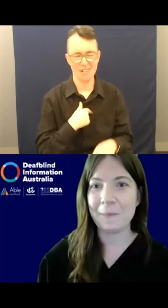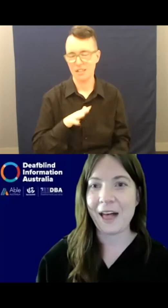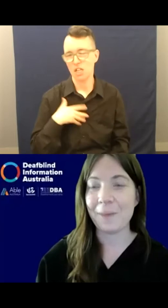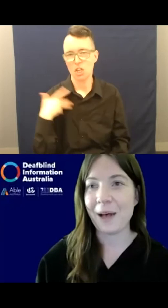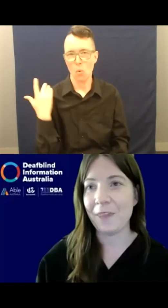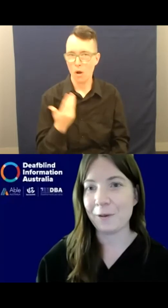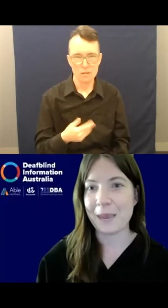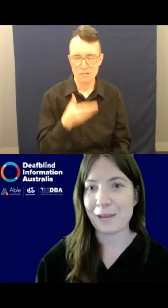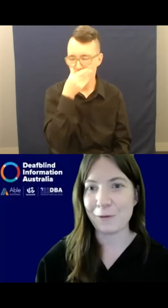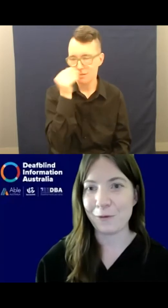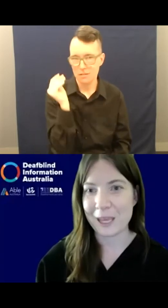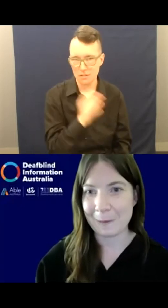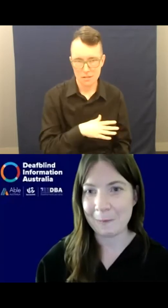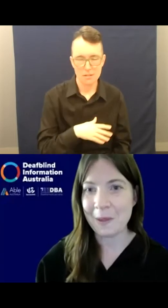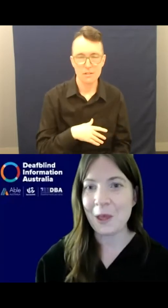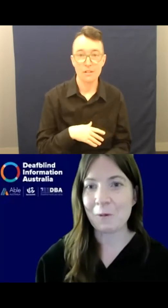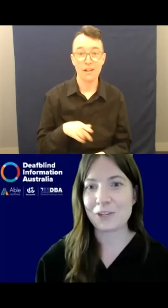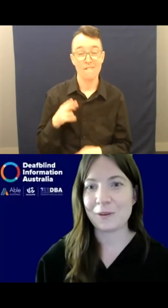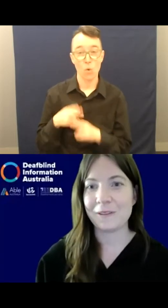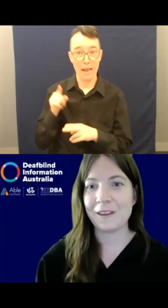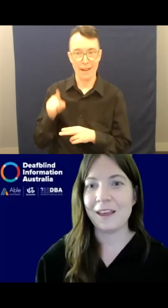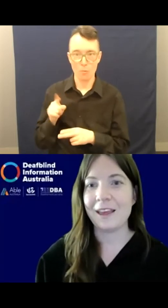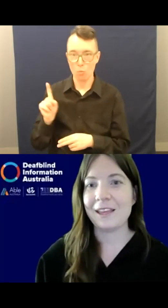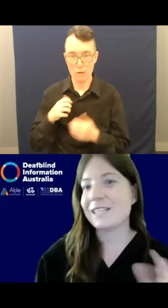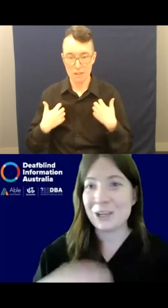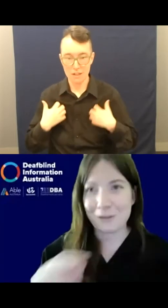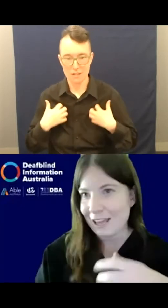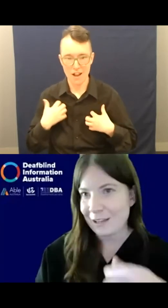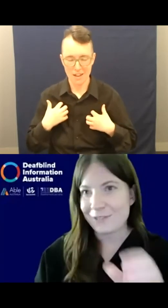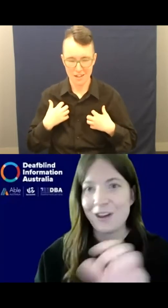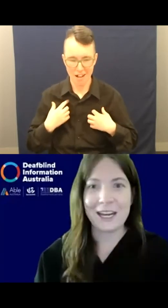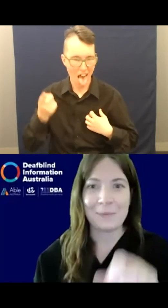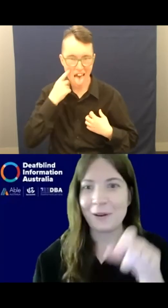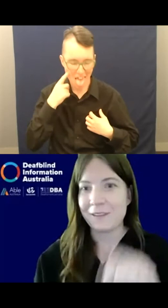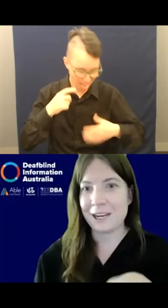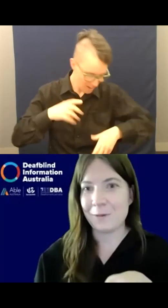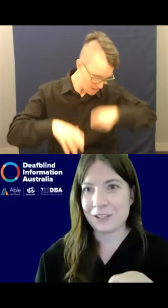the part that was meaningful for him, which was digging around finding the blocks that he wanted,